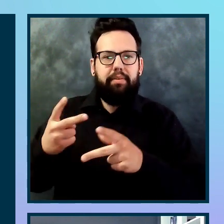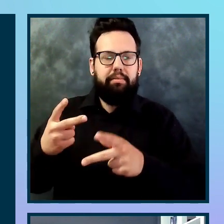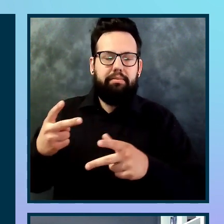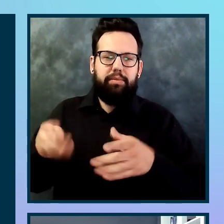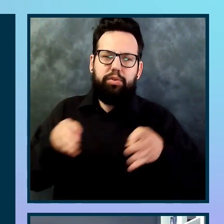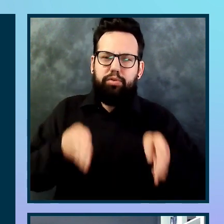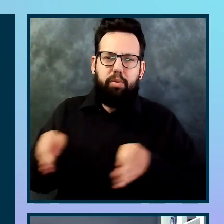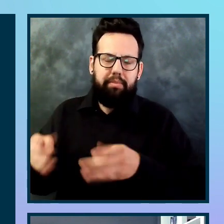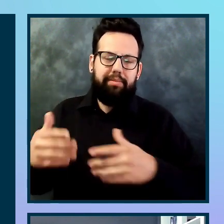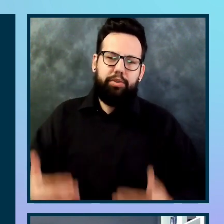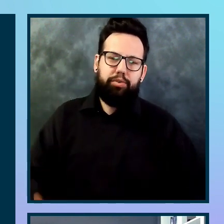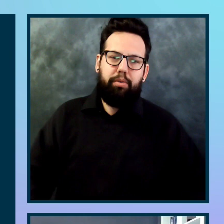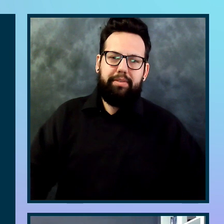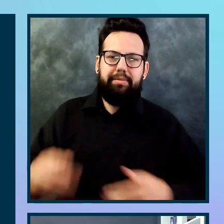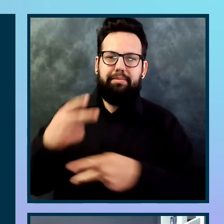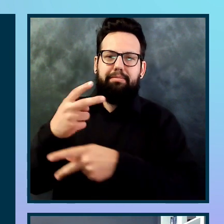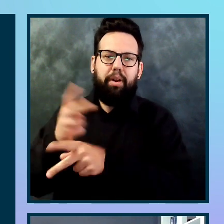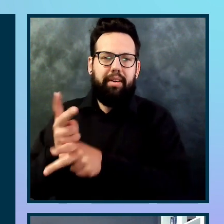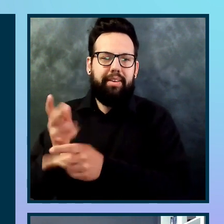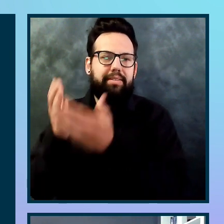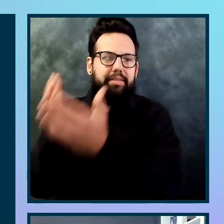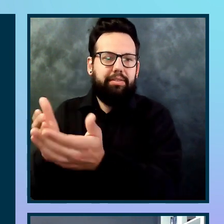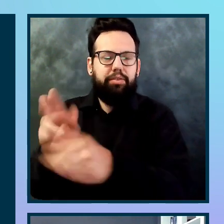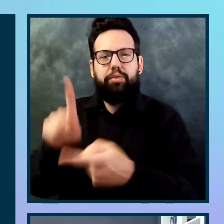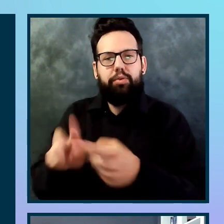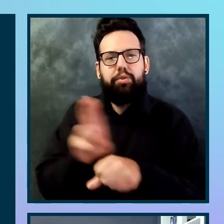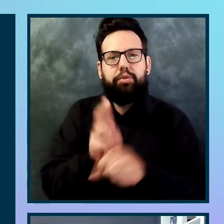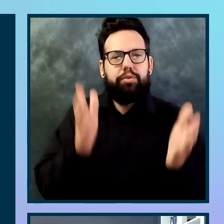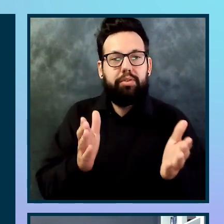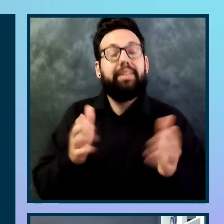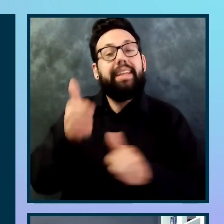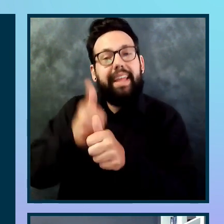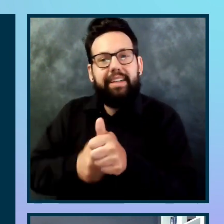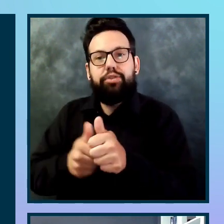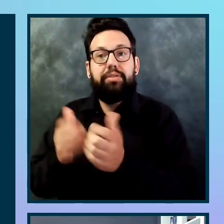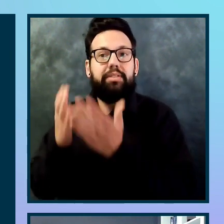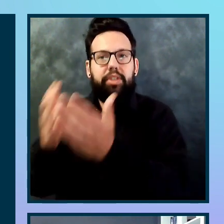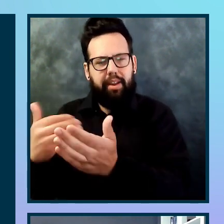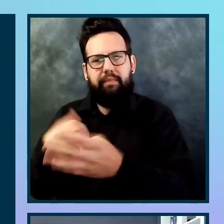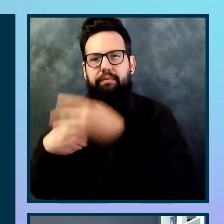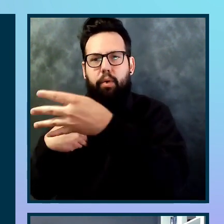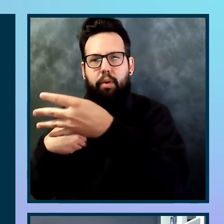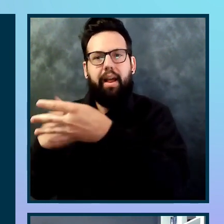It has an image represented with a square gray rectangle, the name and the price.